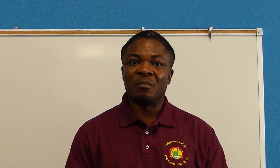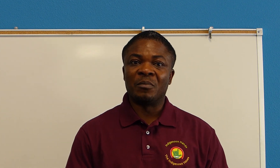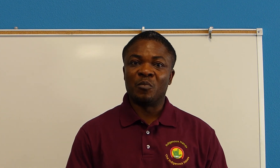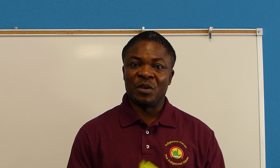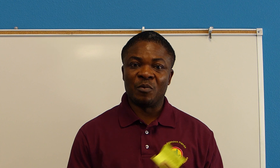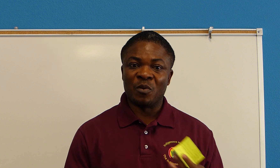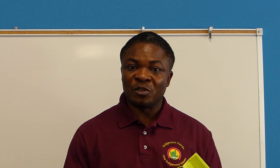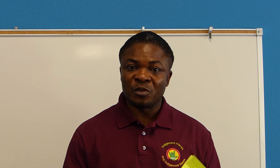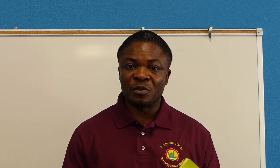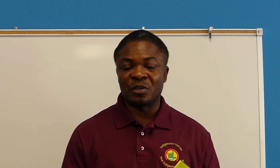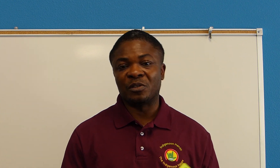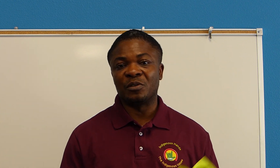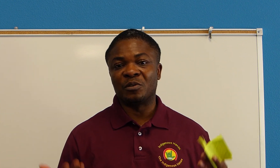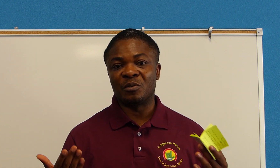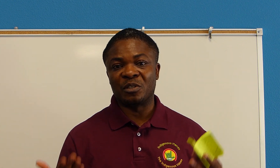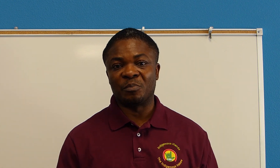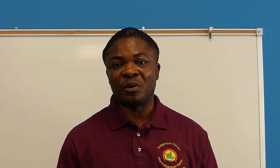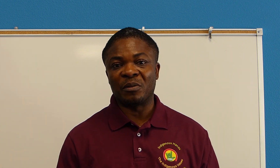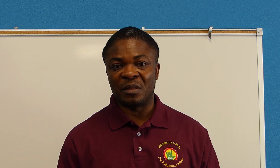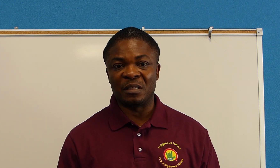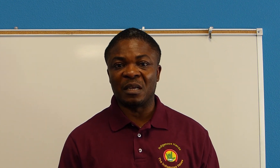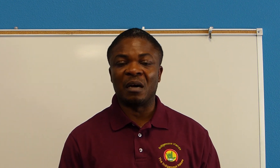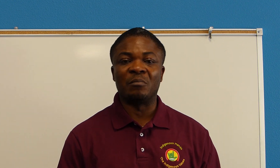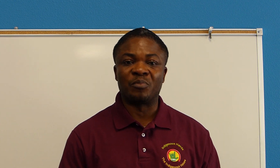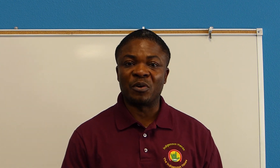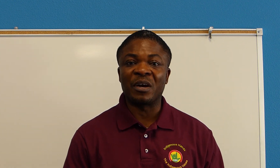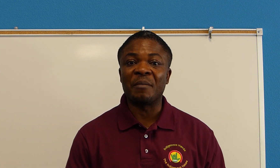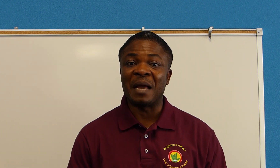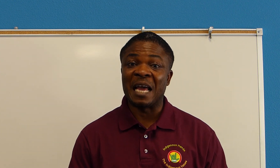we want you to continue to support this program and